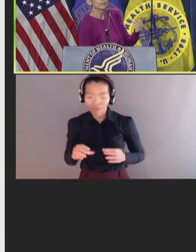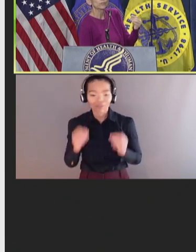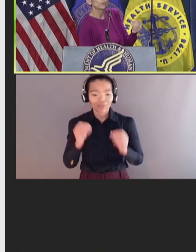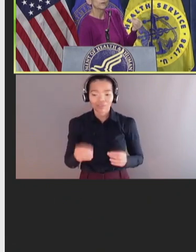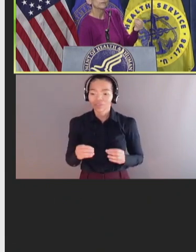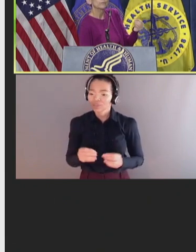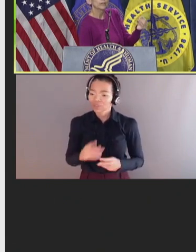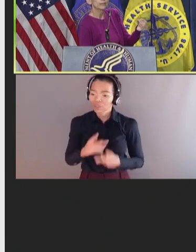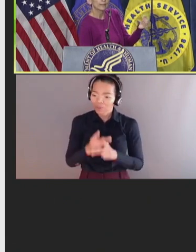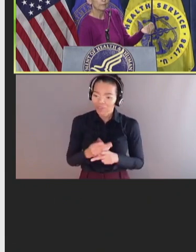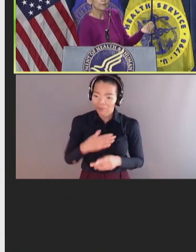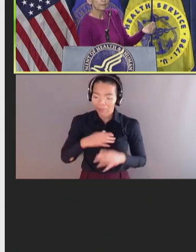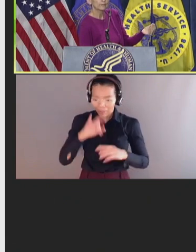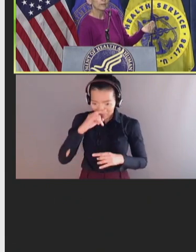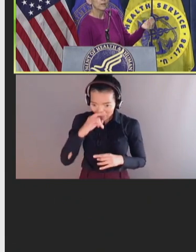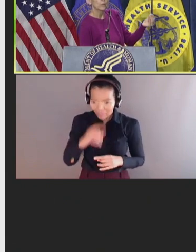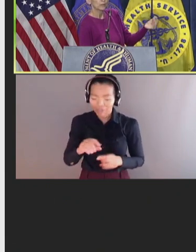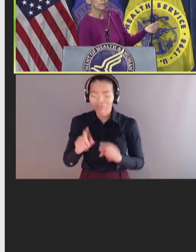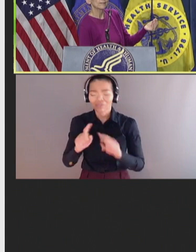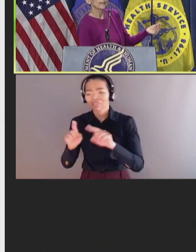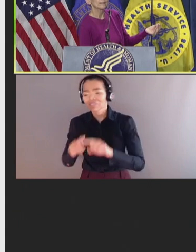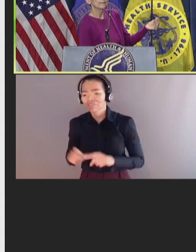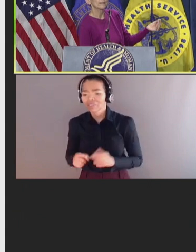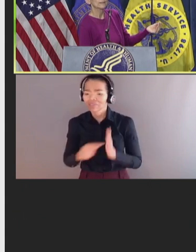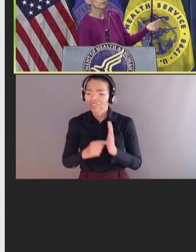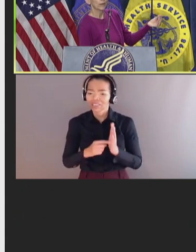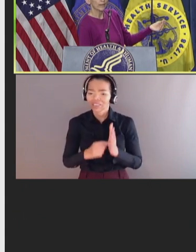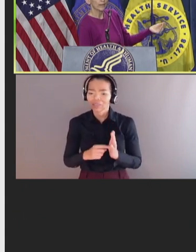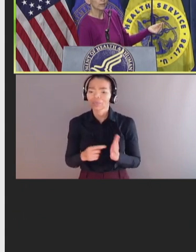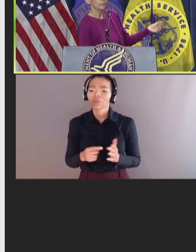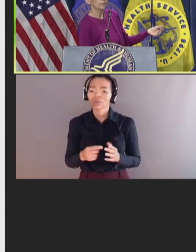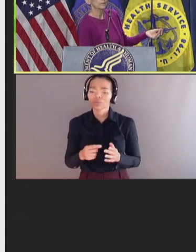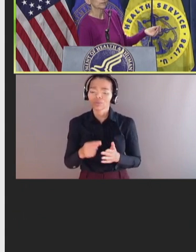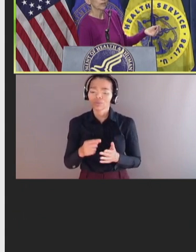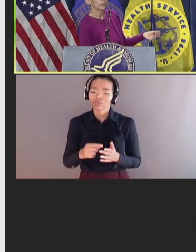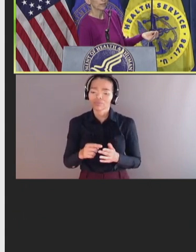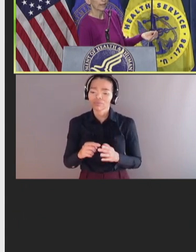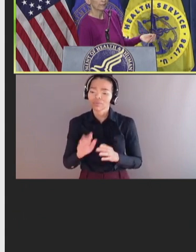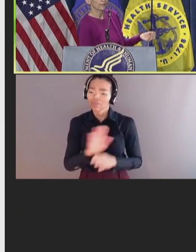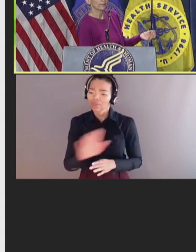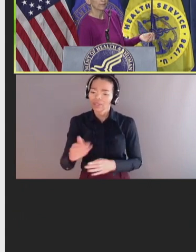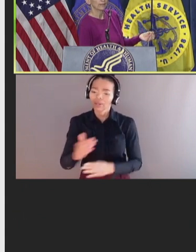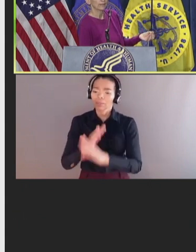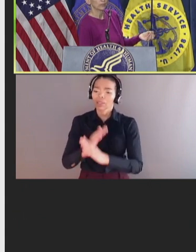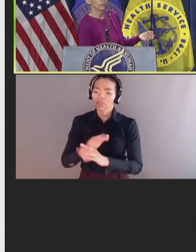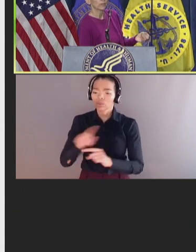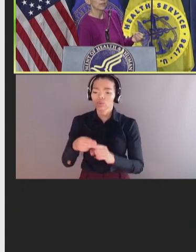so many more examples of what stands in the way when people try to access vaccinations.